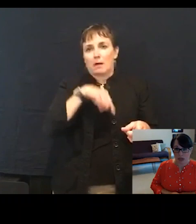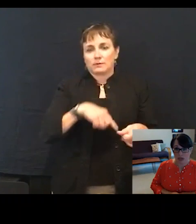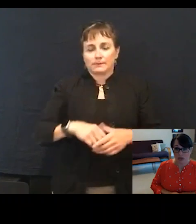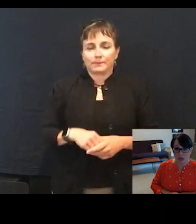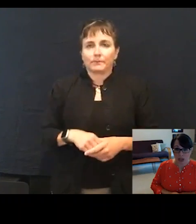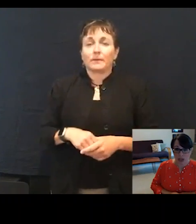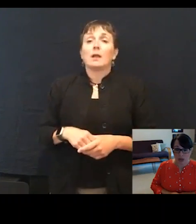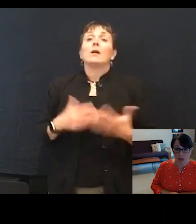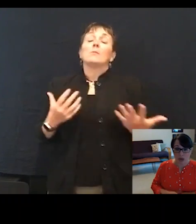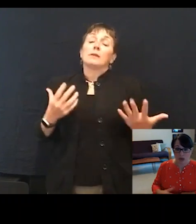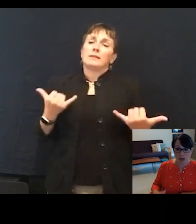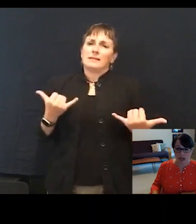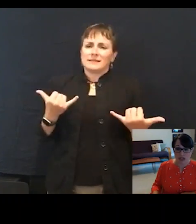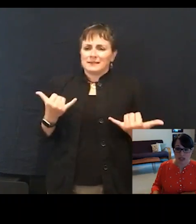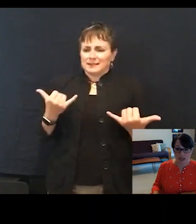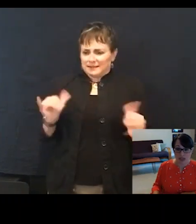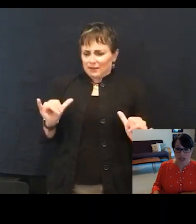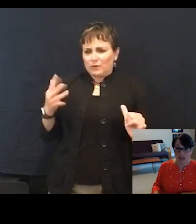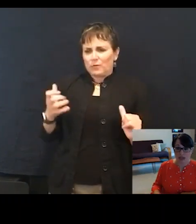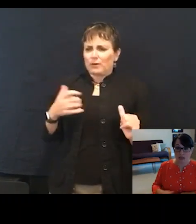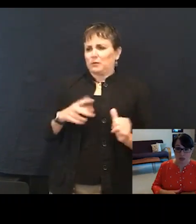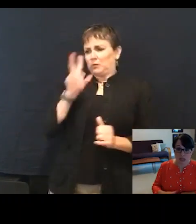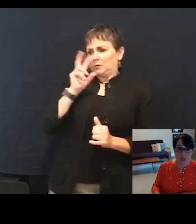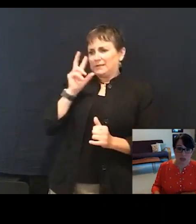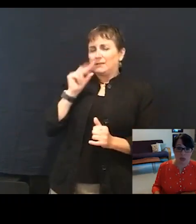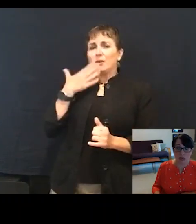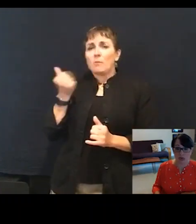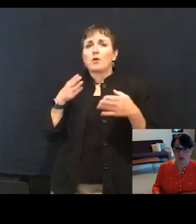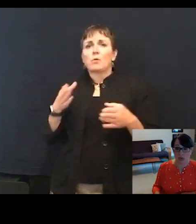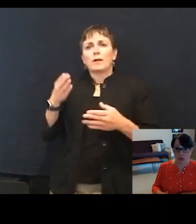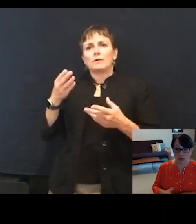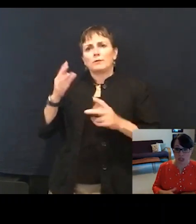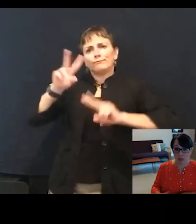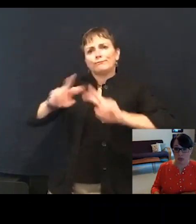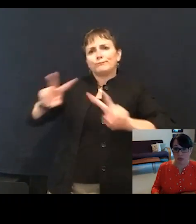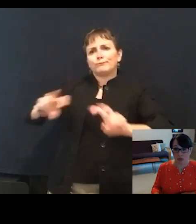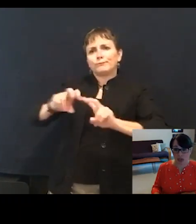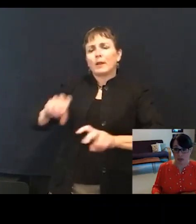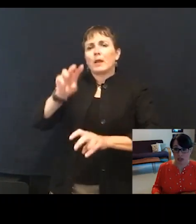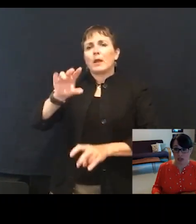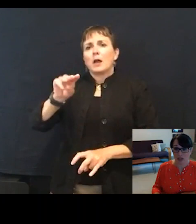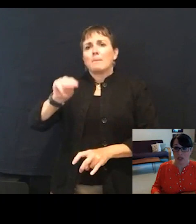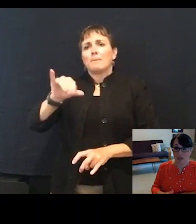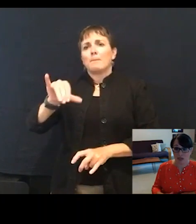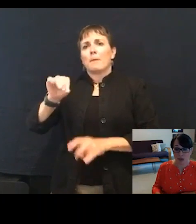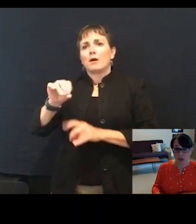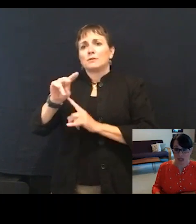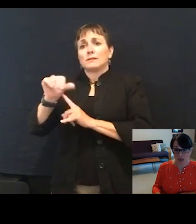to evaluate whether myosin 7A is really important for the transport of rhodopsin in photoreceptor